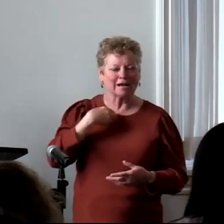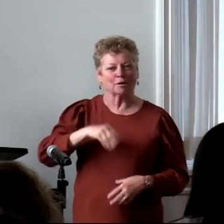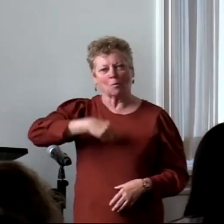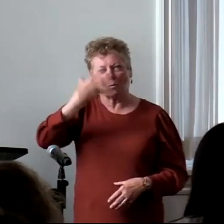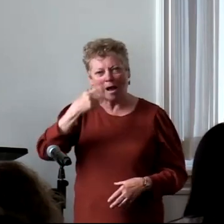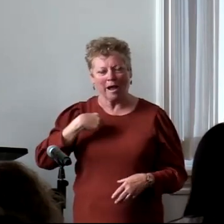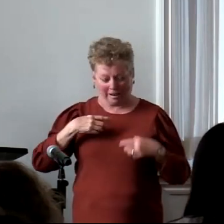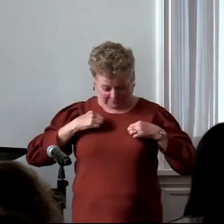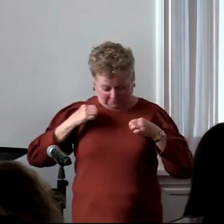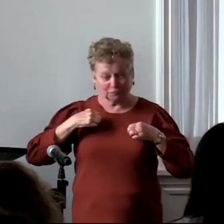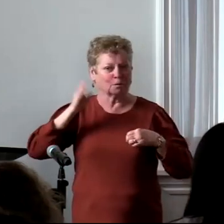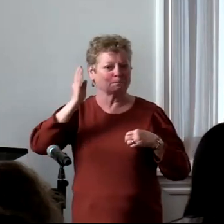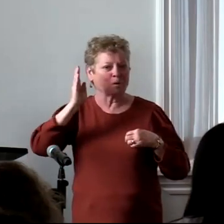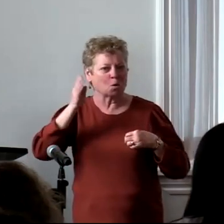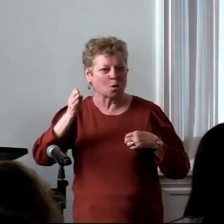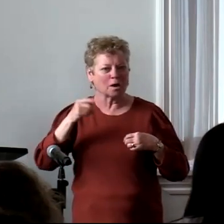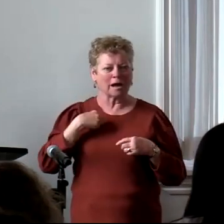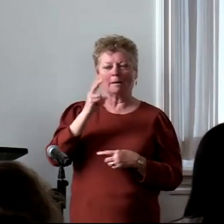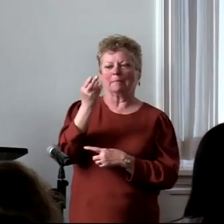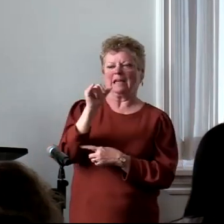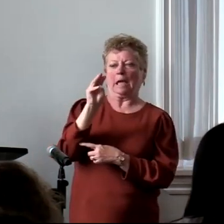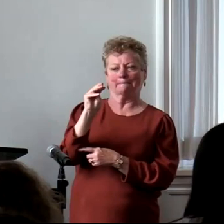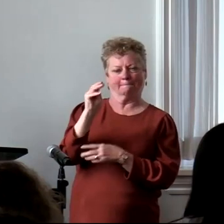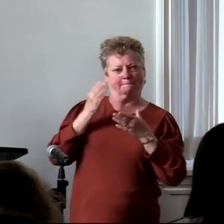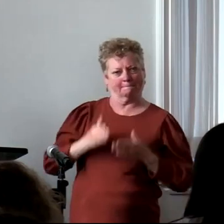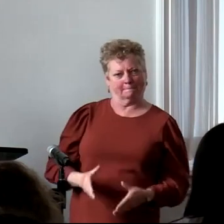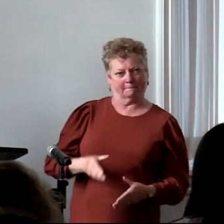I have a blue sweater on, I go by him and he pronouns